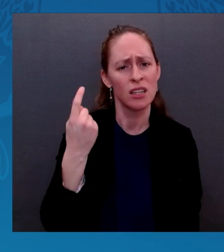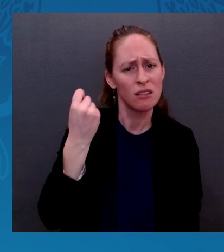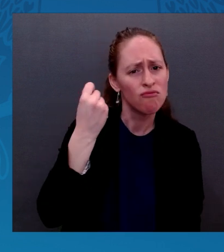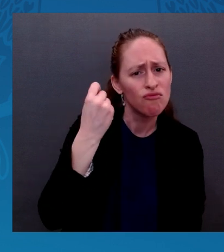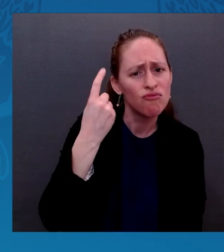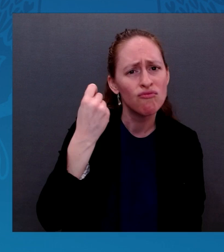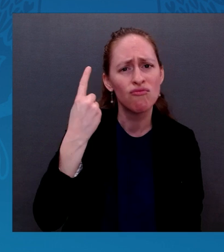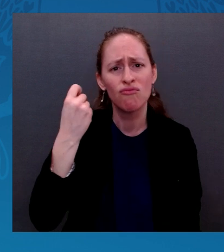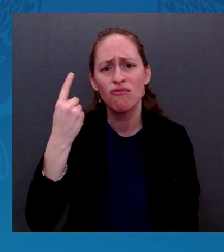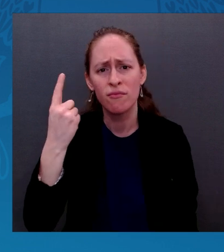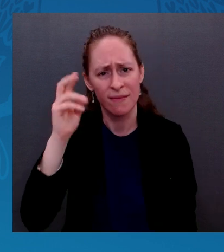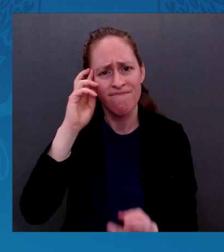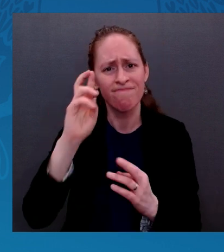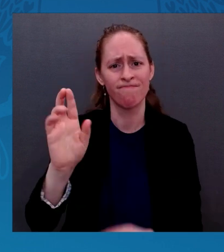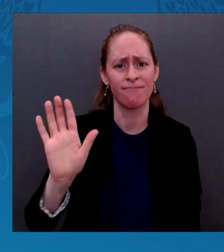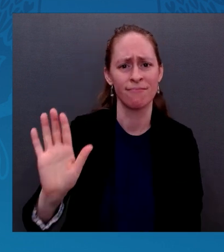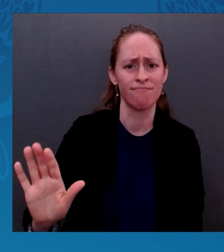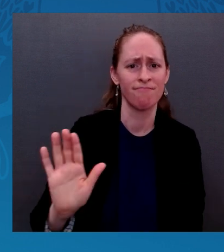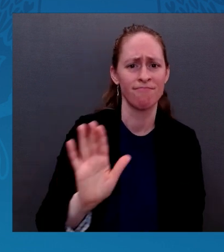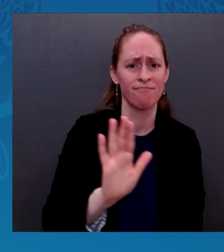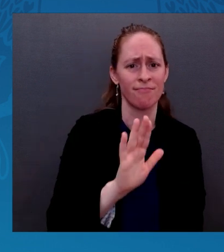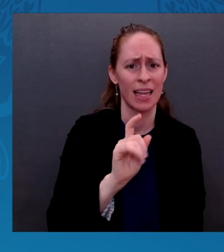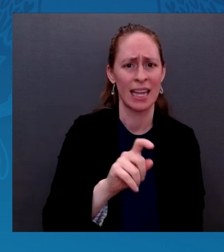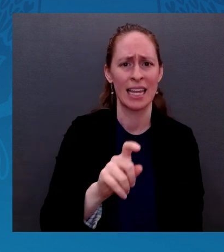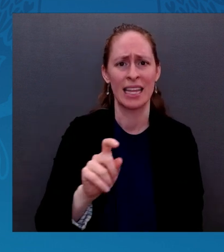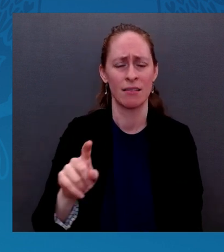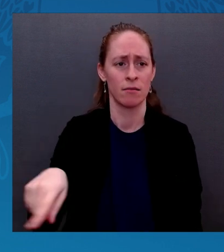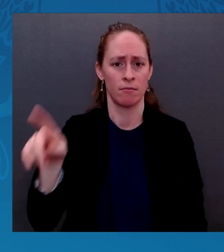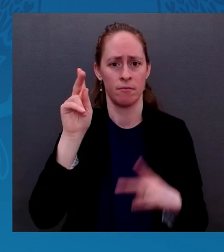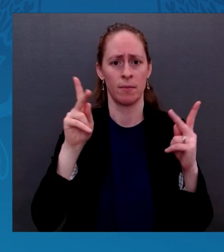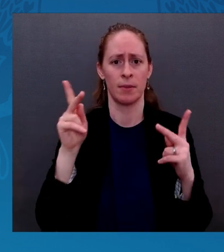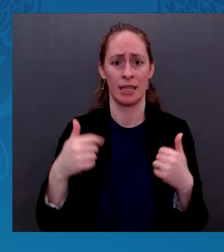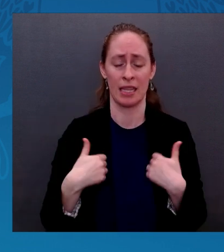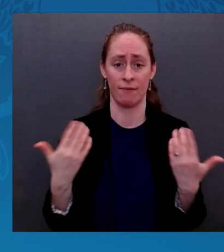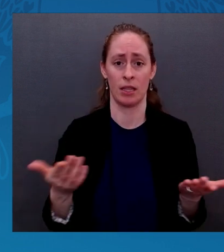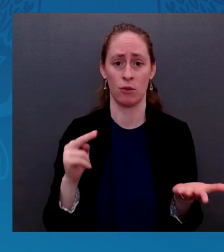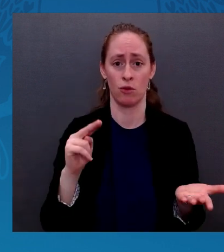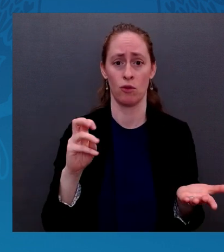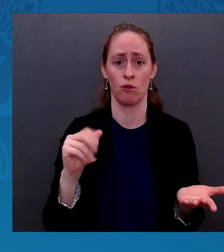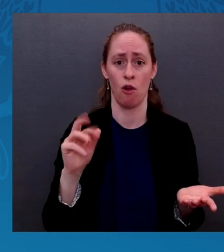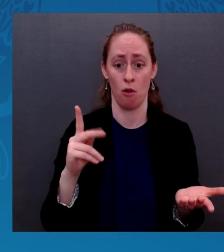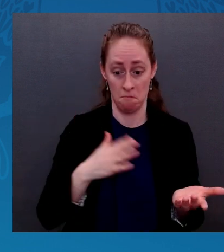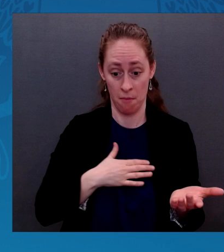So we had the opportunity to request a meeting